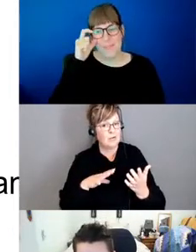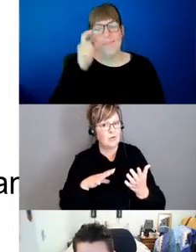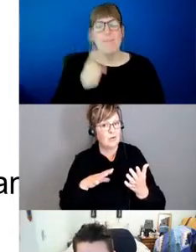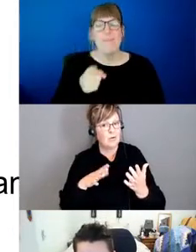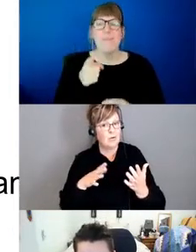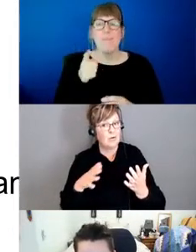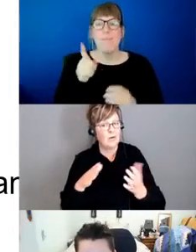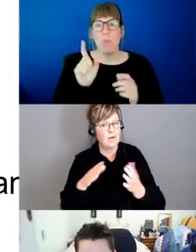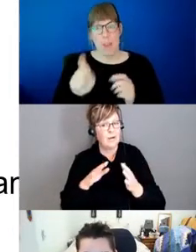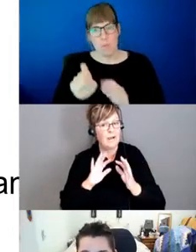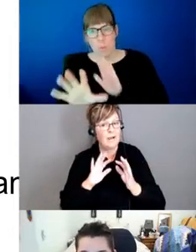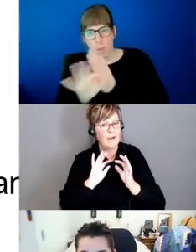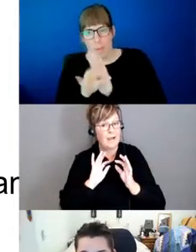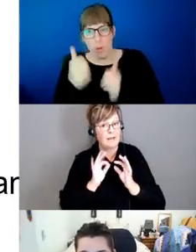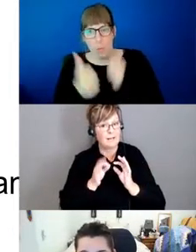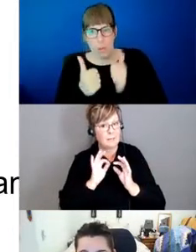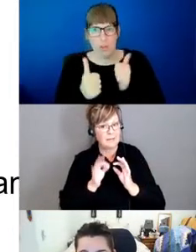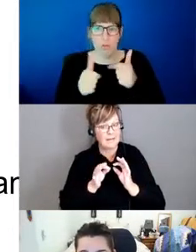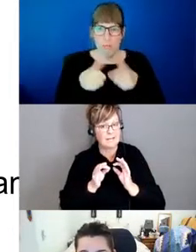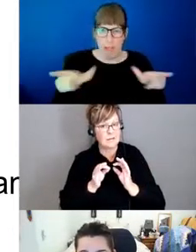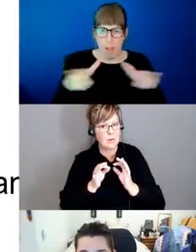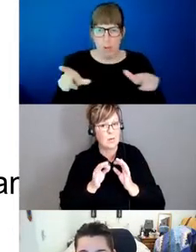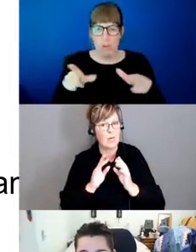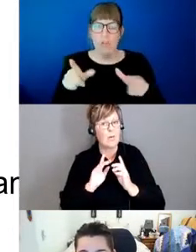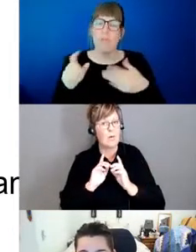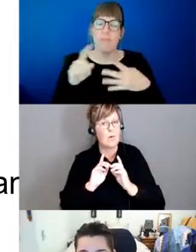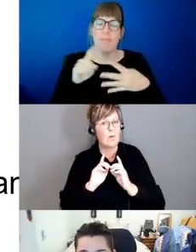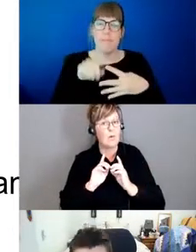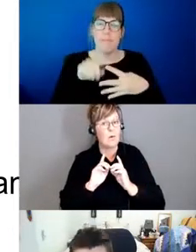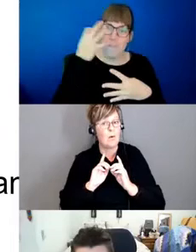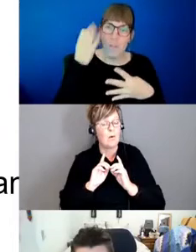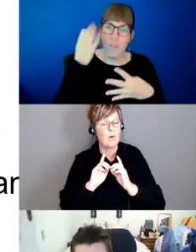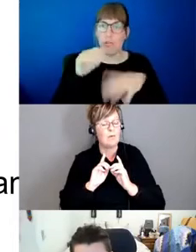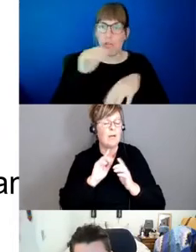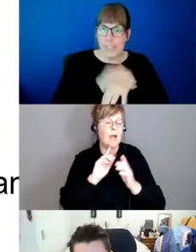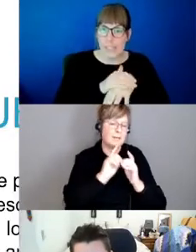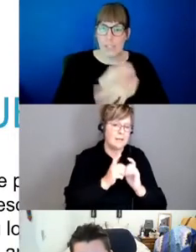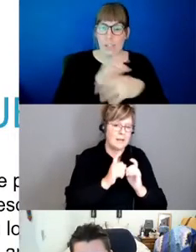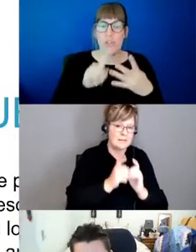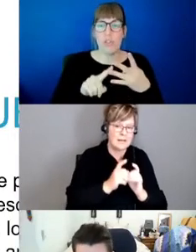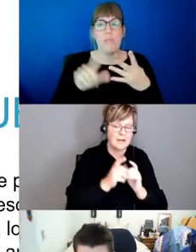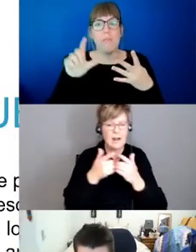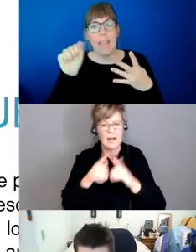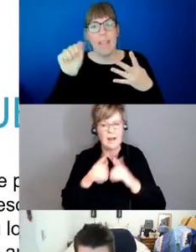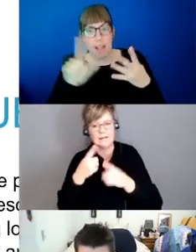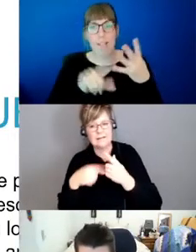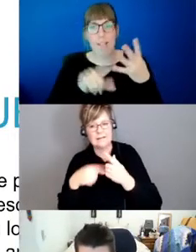ALSO LSQ AND ASL INTERPRETATION AND ENGLISH AND FRENCH CAPTIONING. PLEASE TAKE A MOMENT